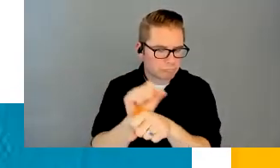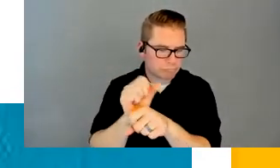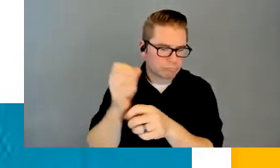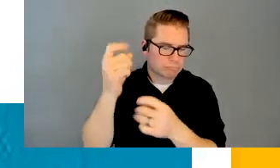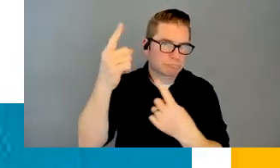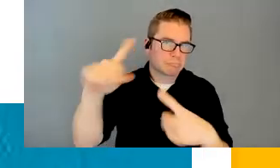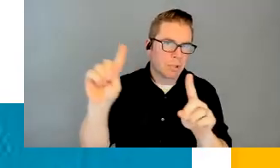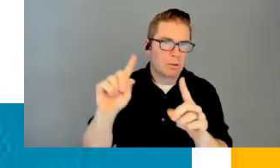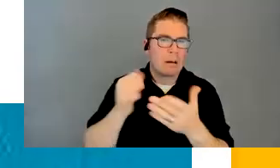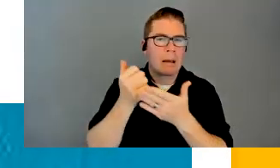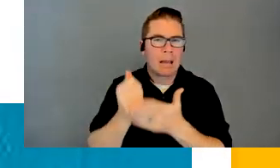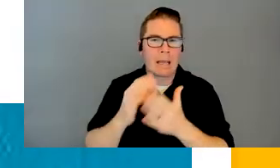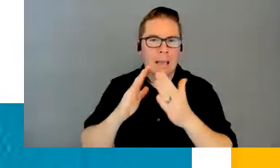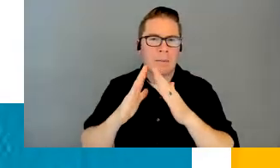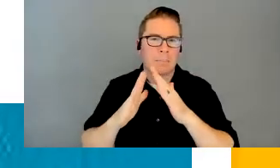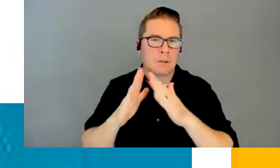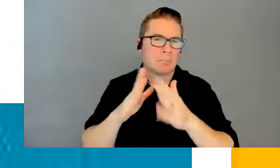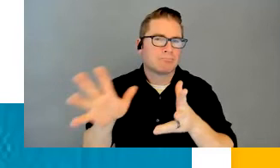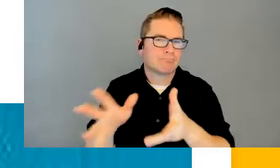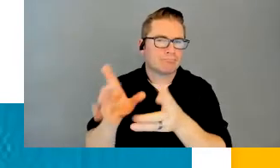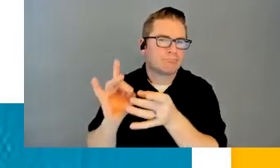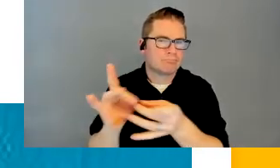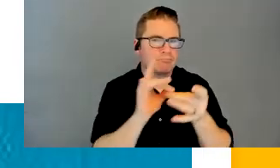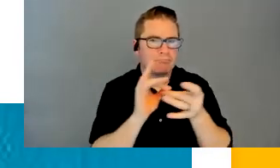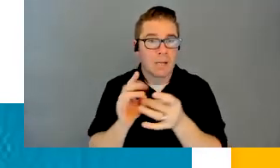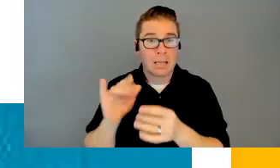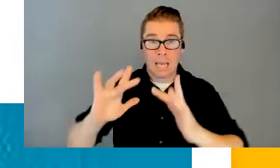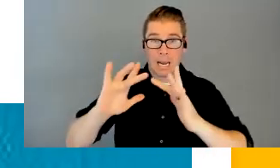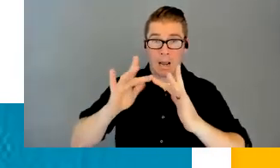and we wanted to make sure that we didn't leave the online out of the conversation.